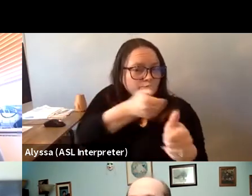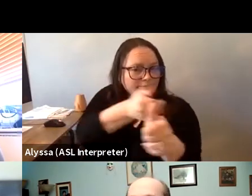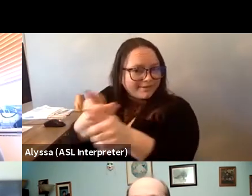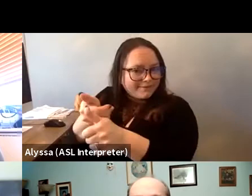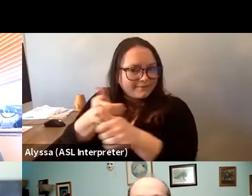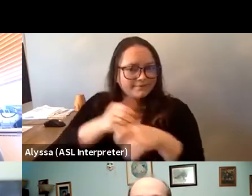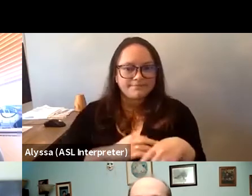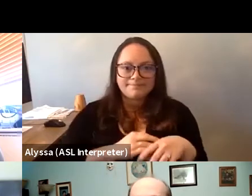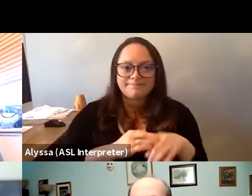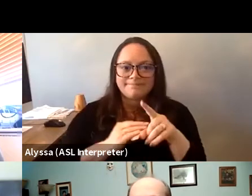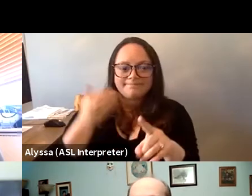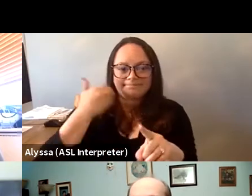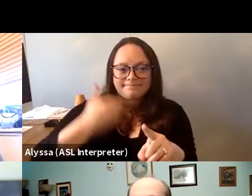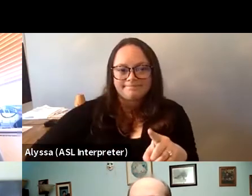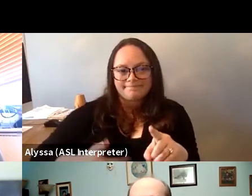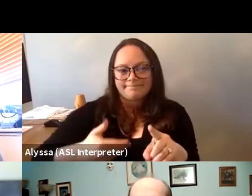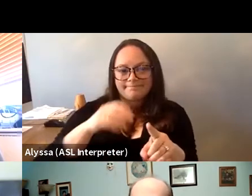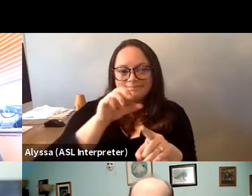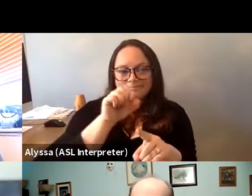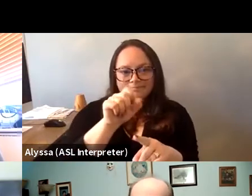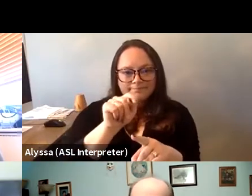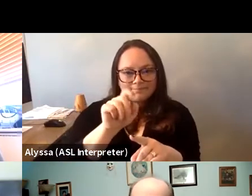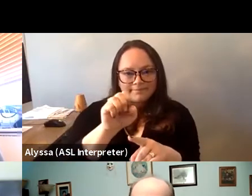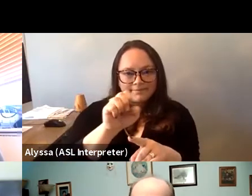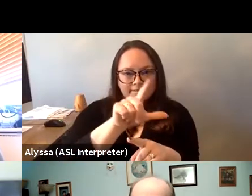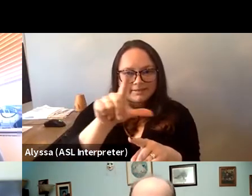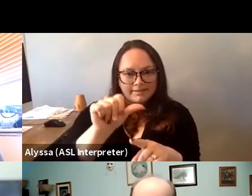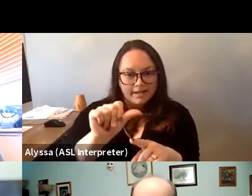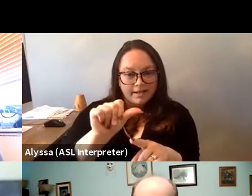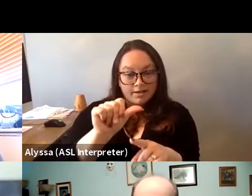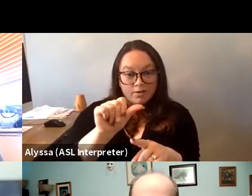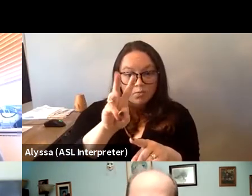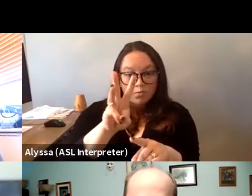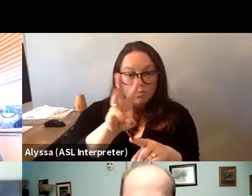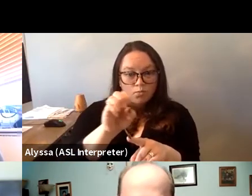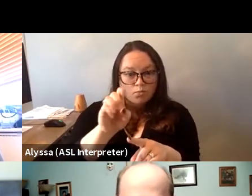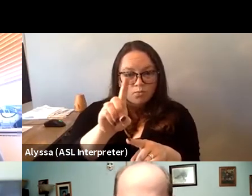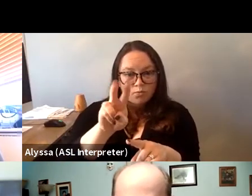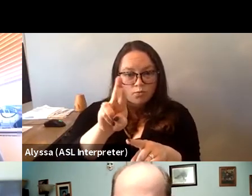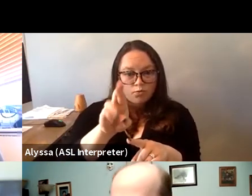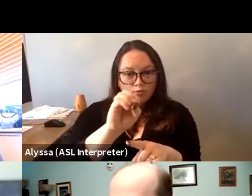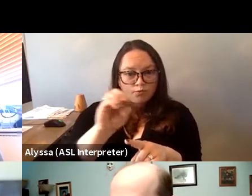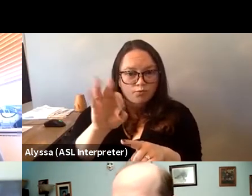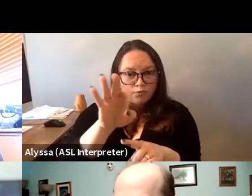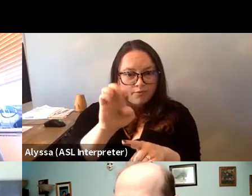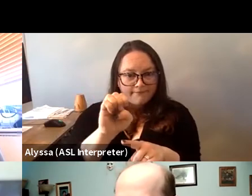Okay, I'll start. Uh, my name is Stella Woodruff. And I guess